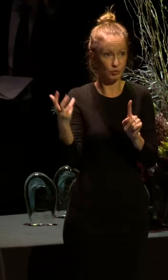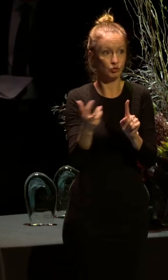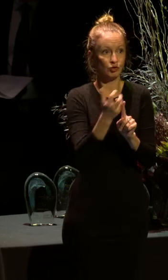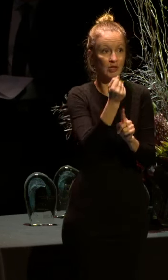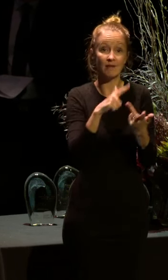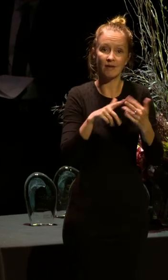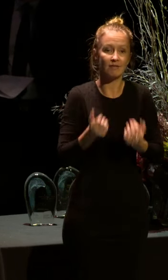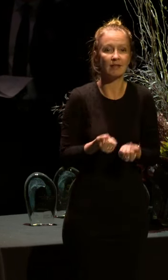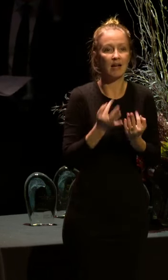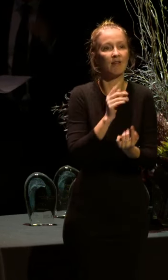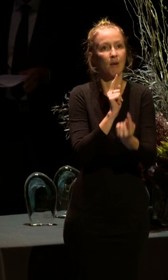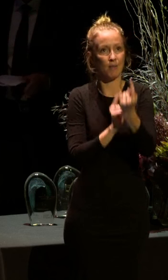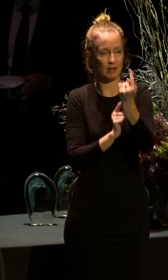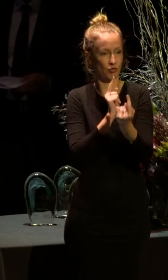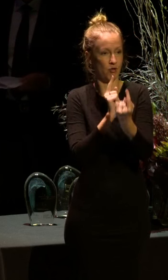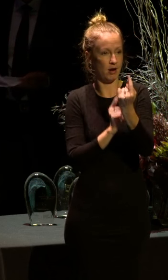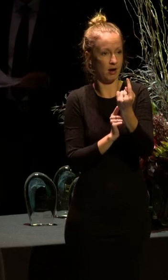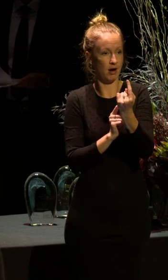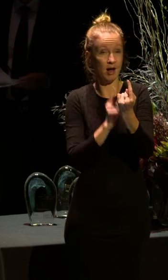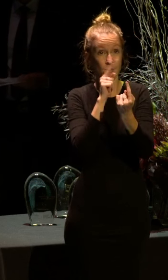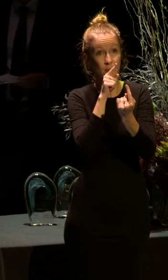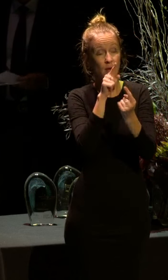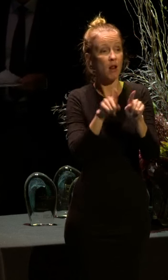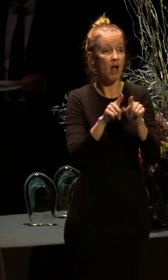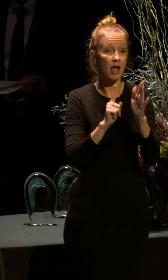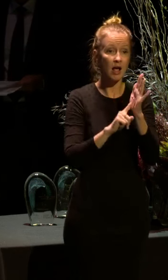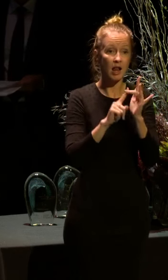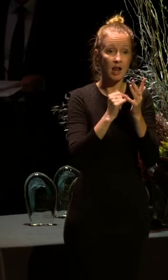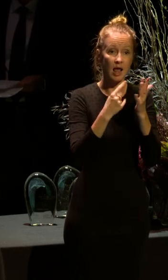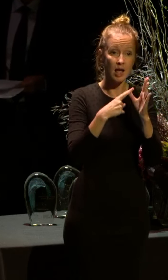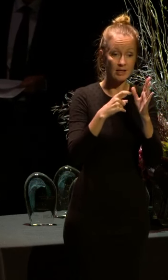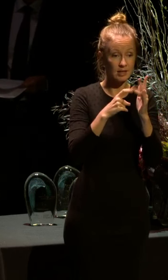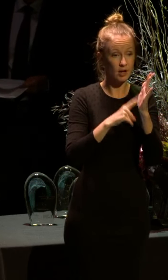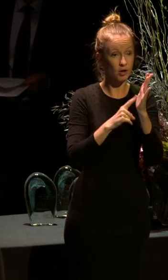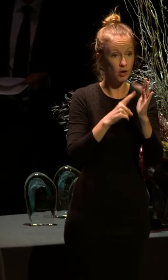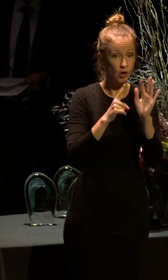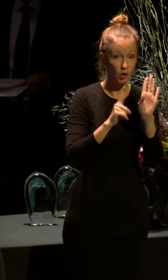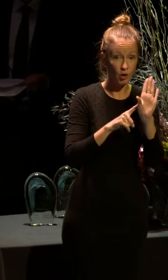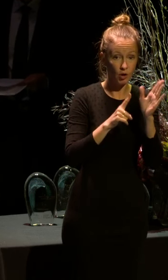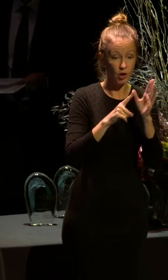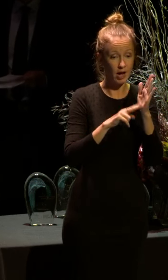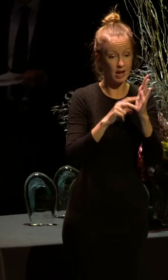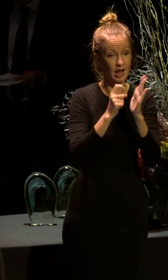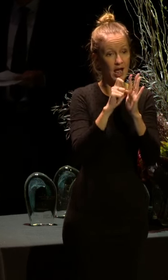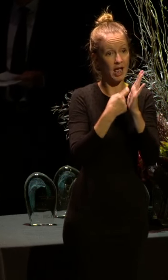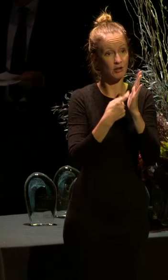by people like Lisa Colley and Andrew Donovan from the Australia Council,